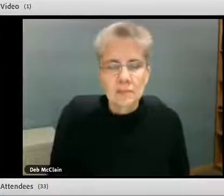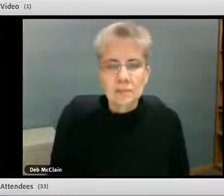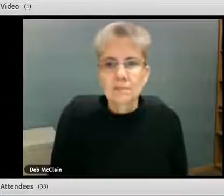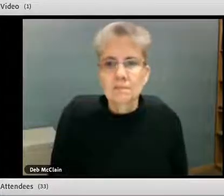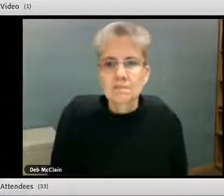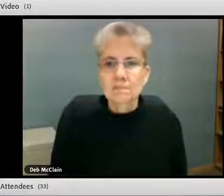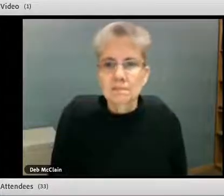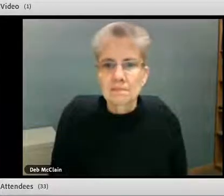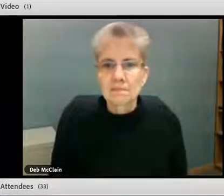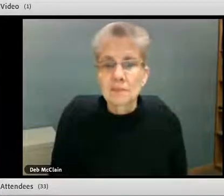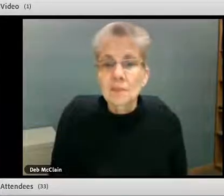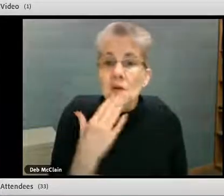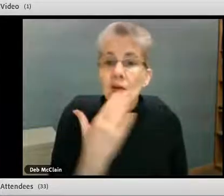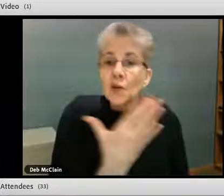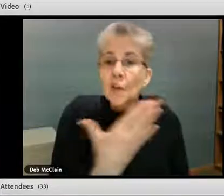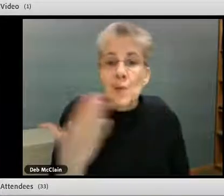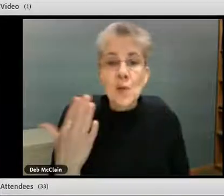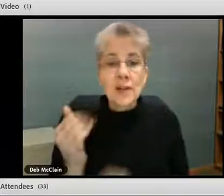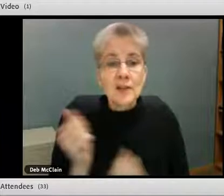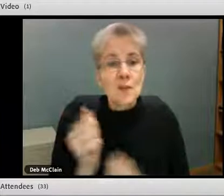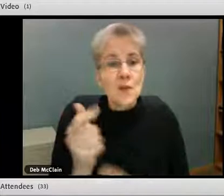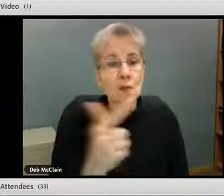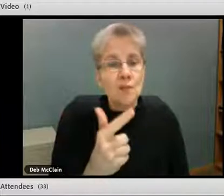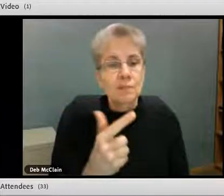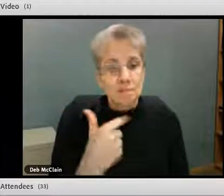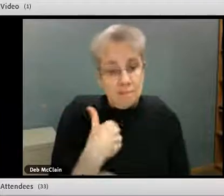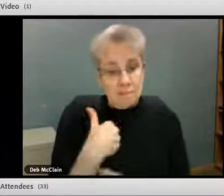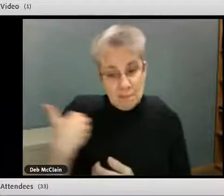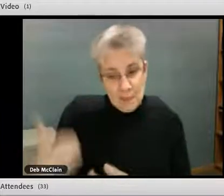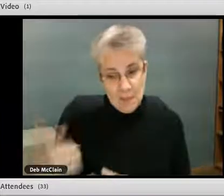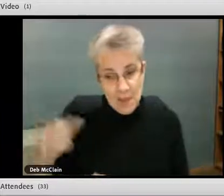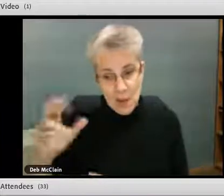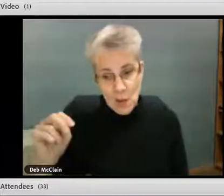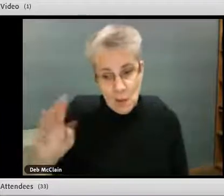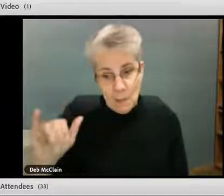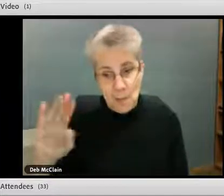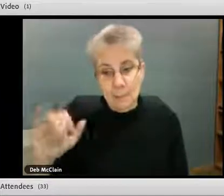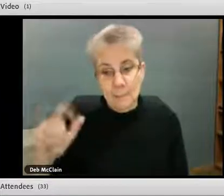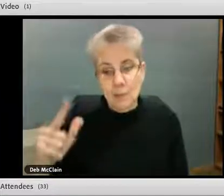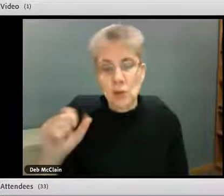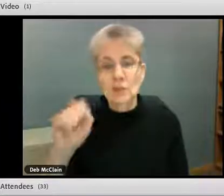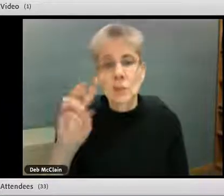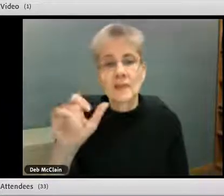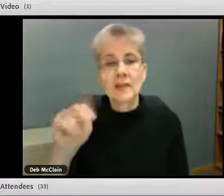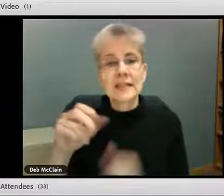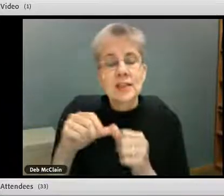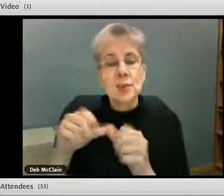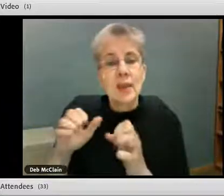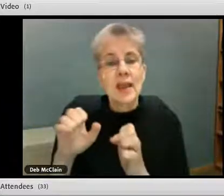Blumberg: All right. Good morning, everyone. I am Aaron Blumberg, SWFLN's continuing education coordinator.